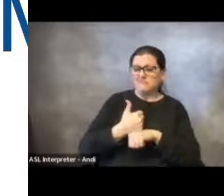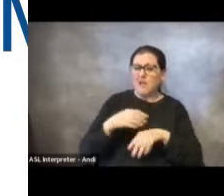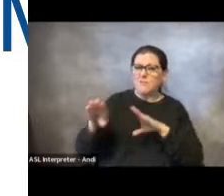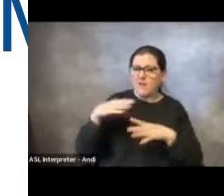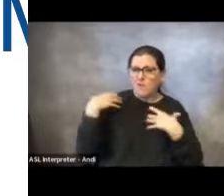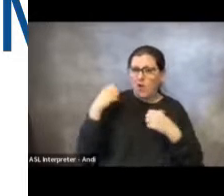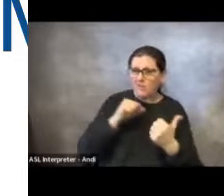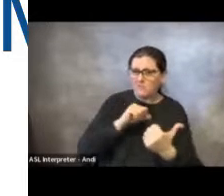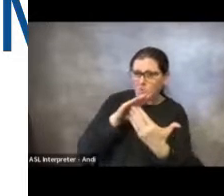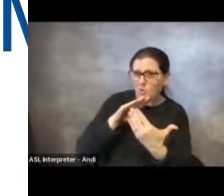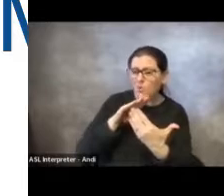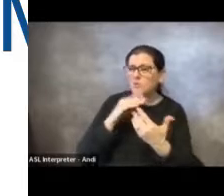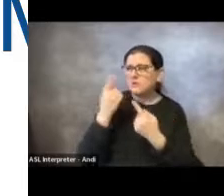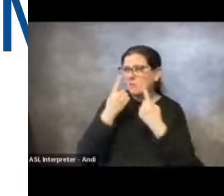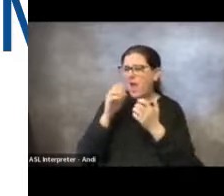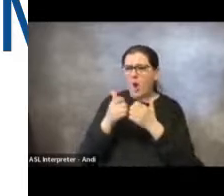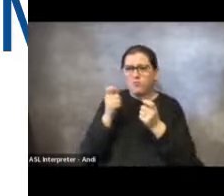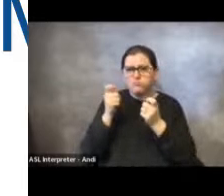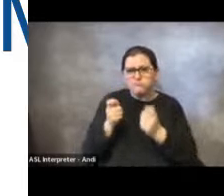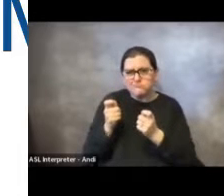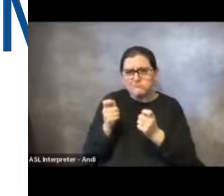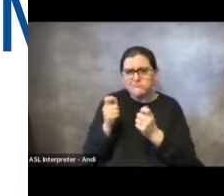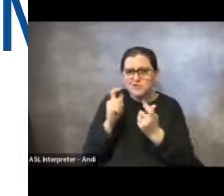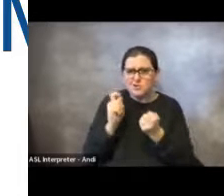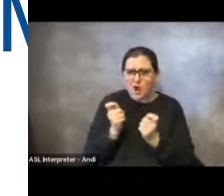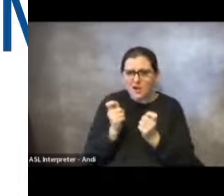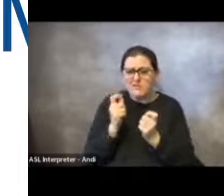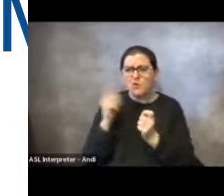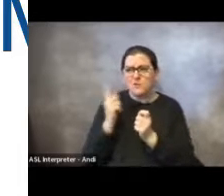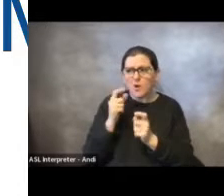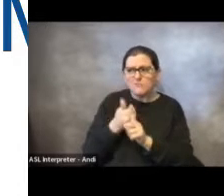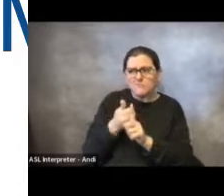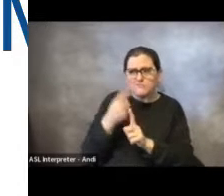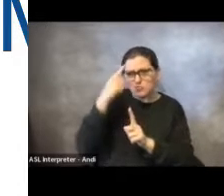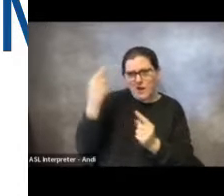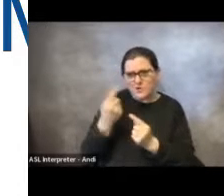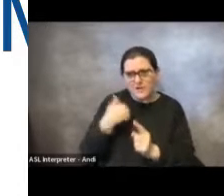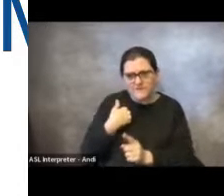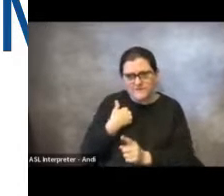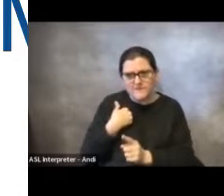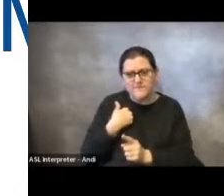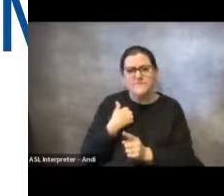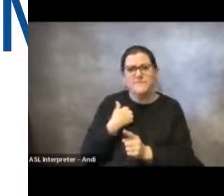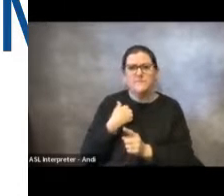think about how you might modify that, for an individual that is living with a brain injury, things like slow down your